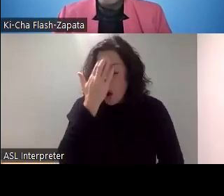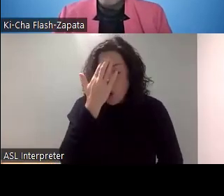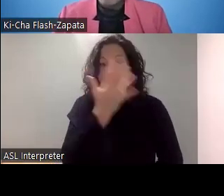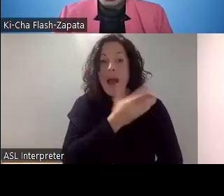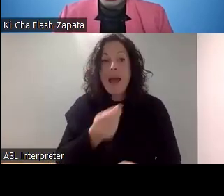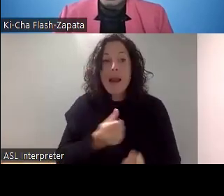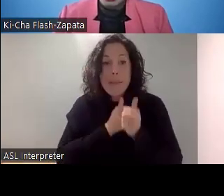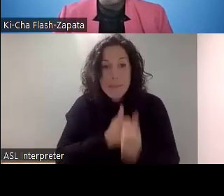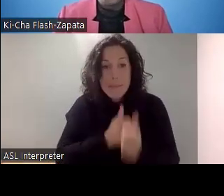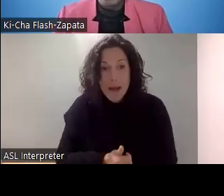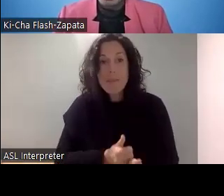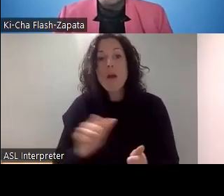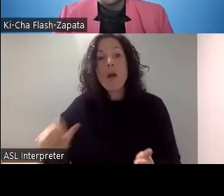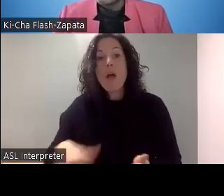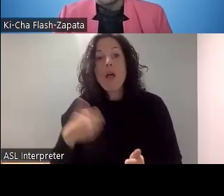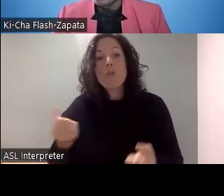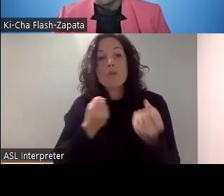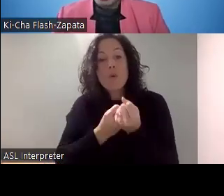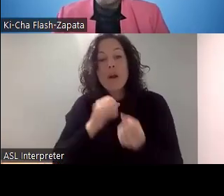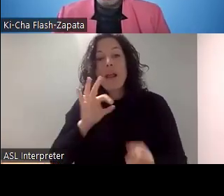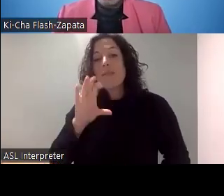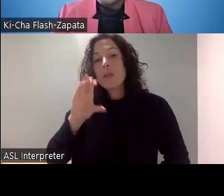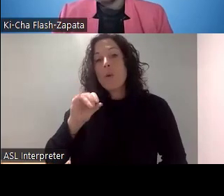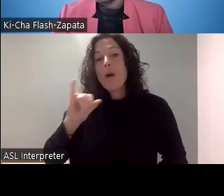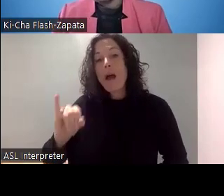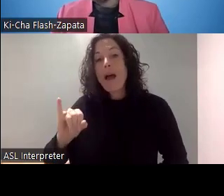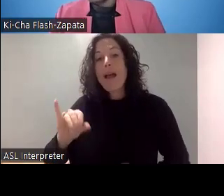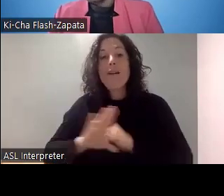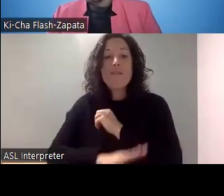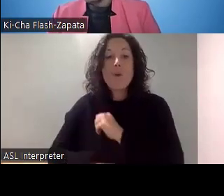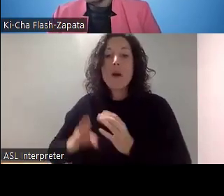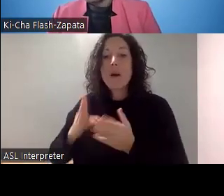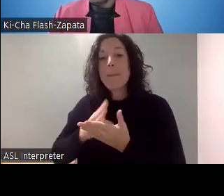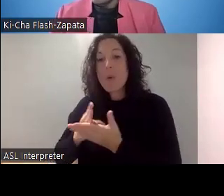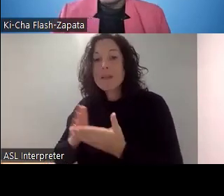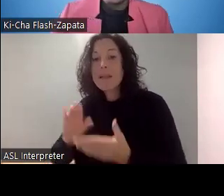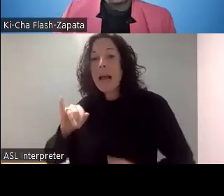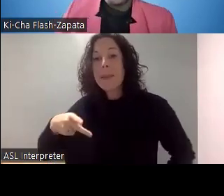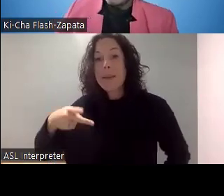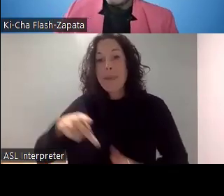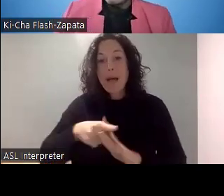FCOI and IP policy requirements as well as Foreign Components.